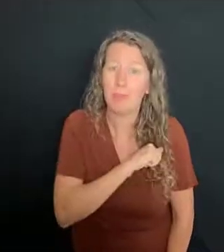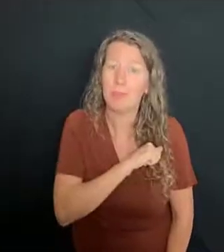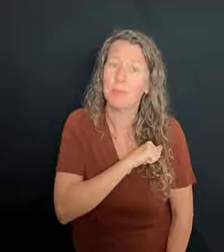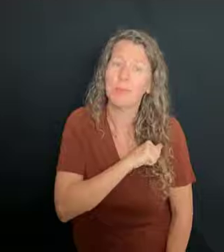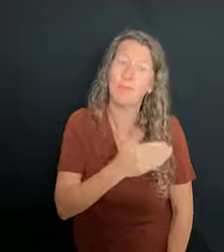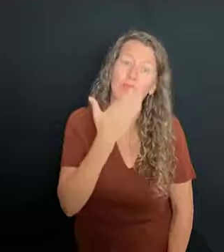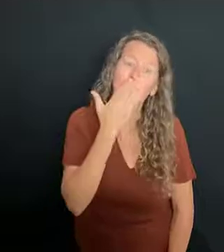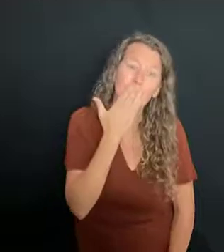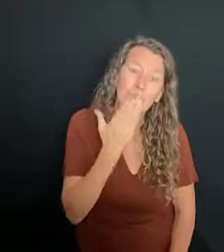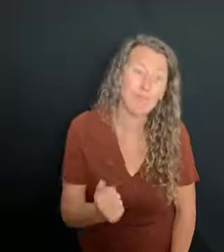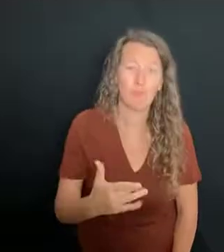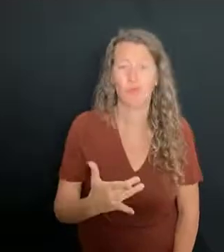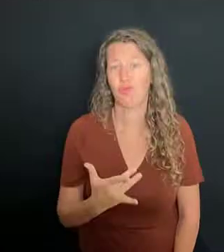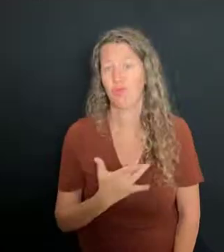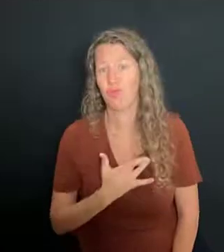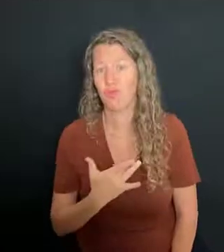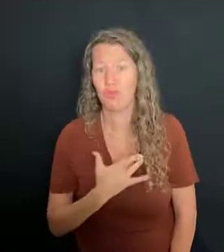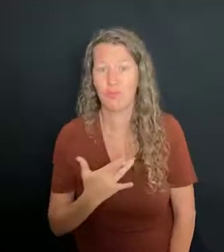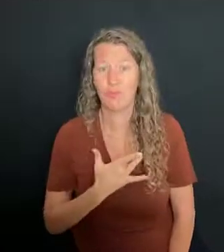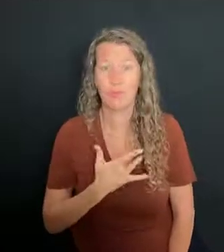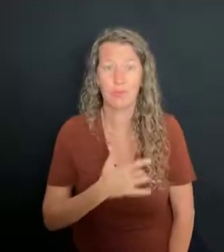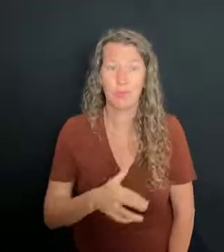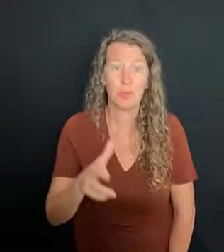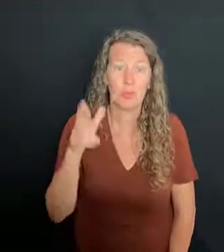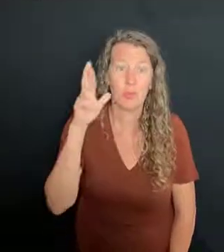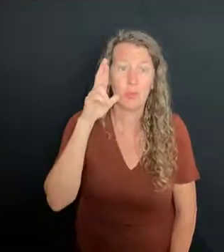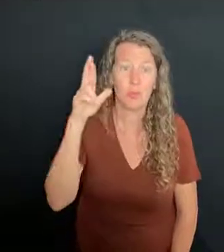[Joel Snyder] Rosalee falls over backward across from her brother.